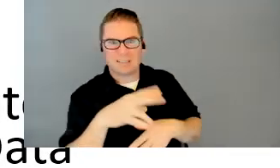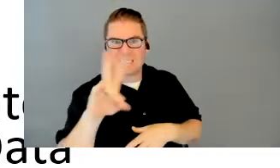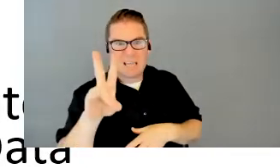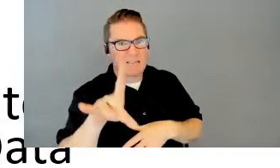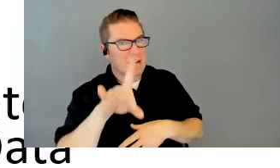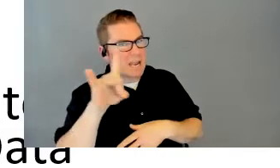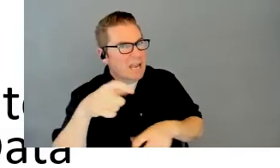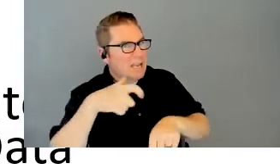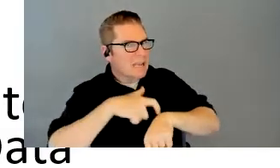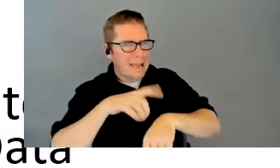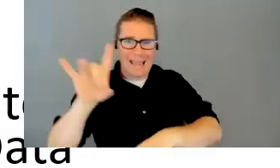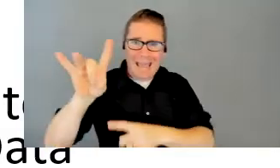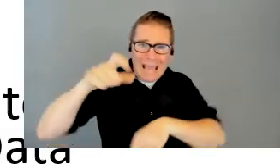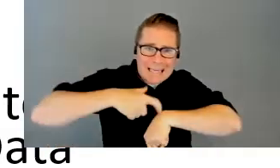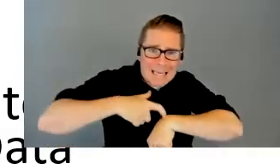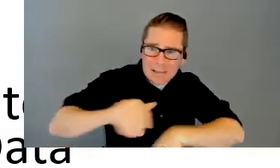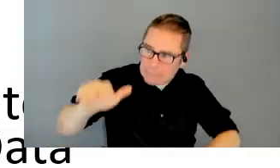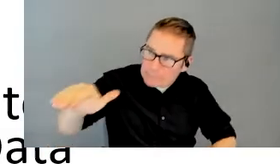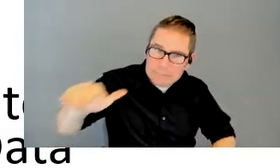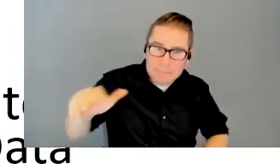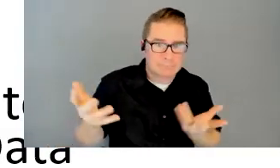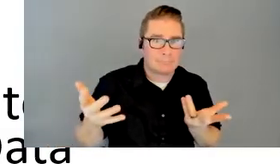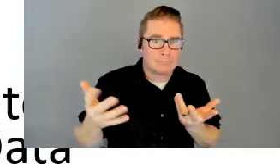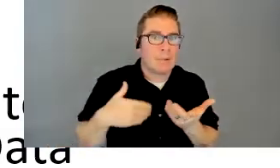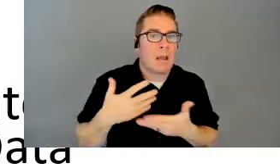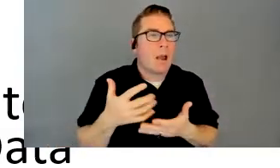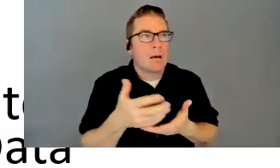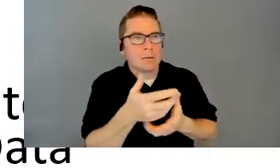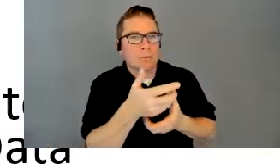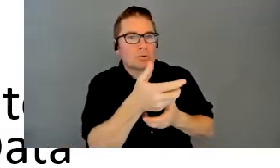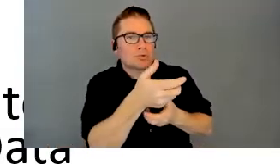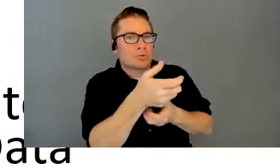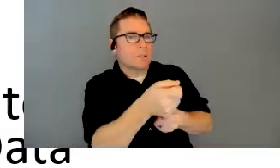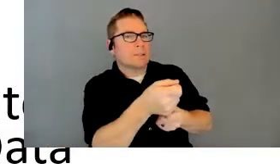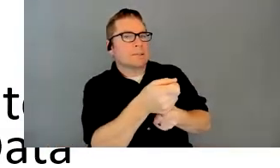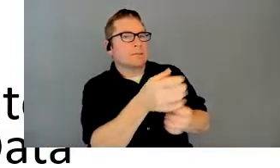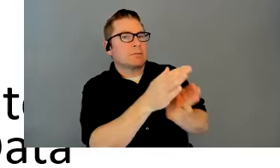eight times. That's a lot of nudging.